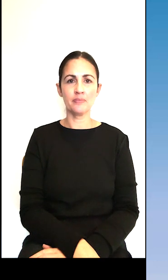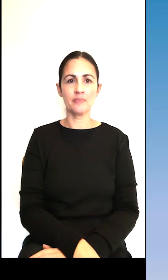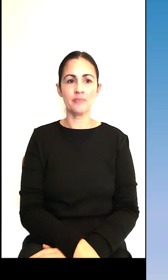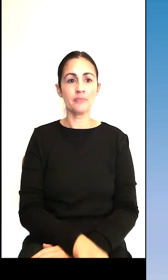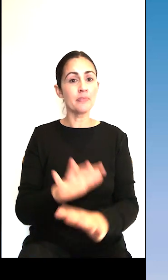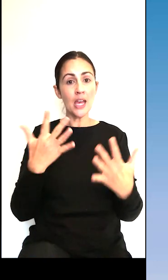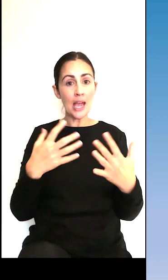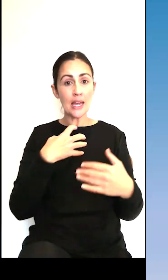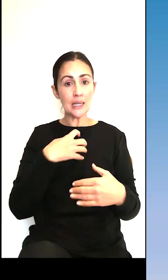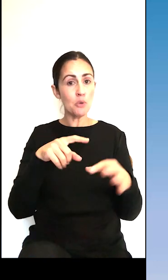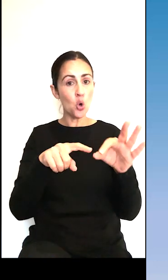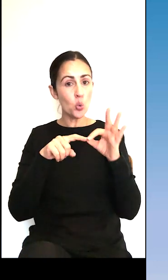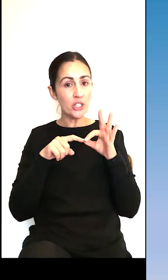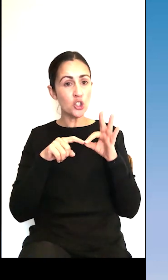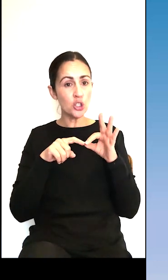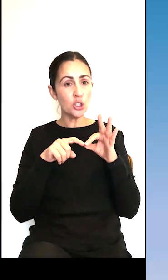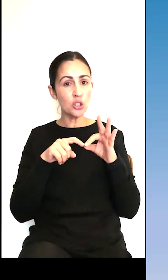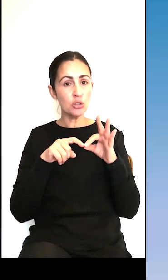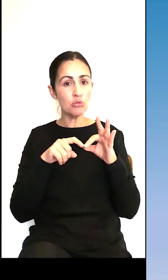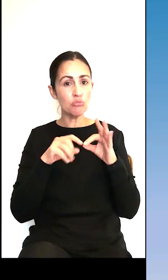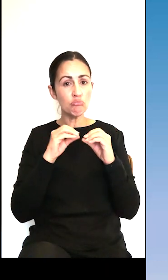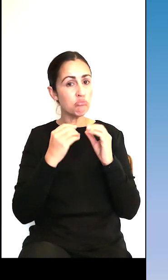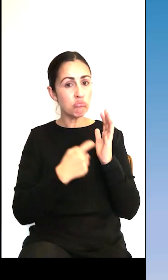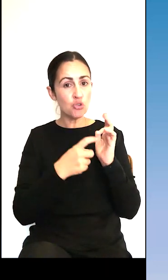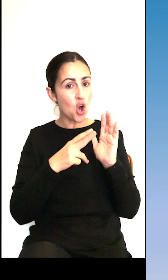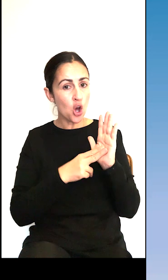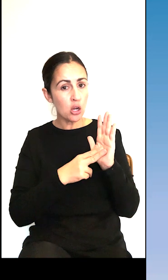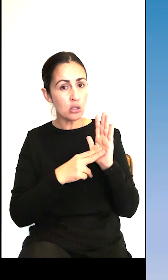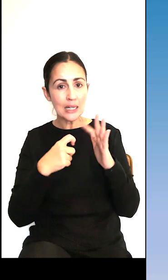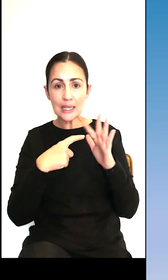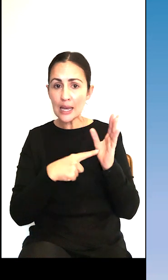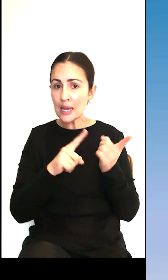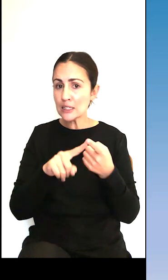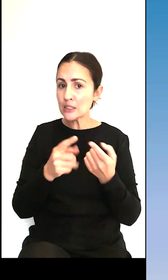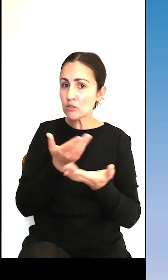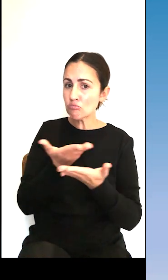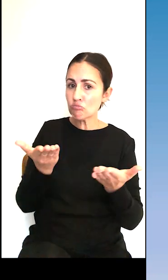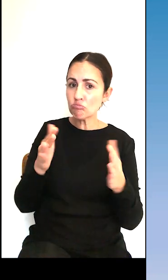Any more questions? Bronwyn, Kate? and anyone? Sam, are we all done?